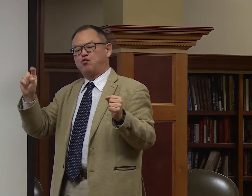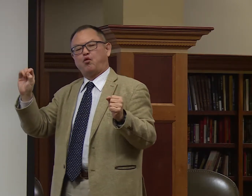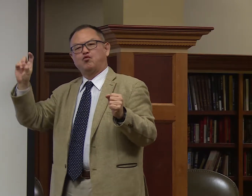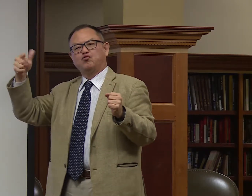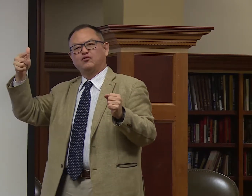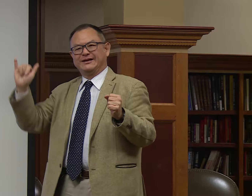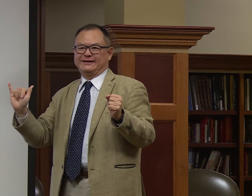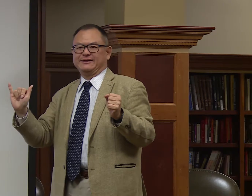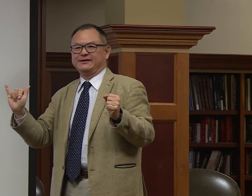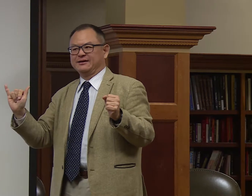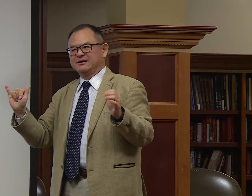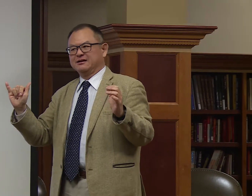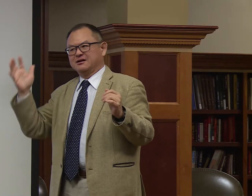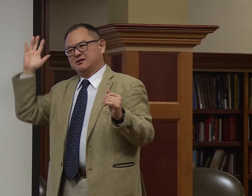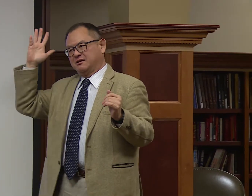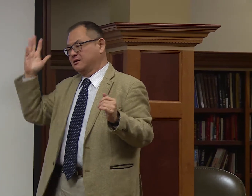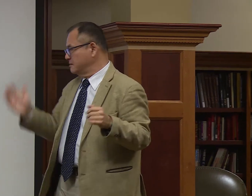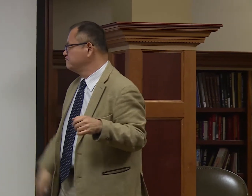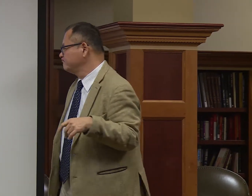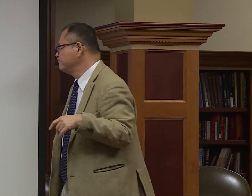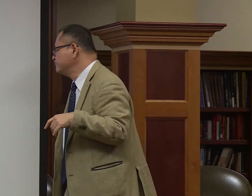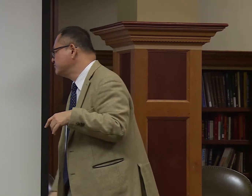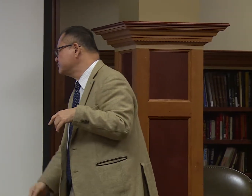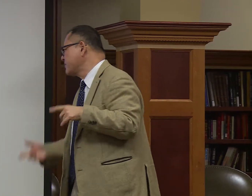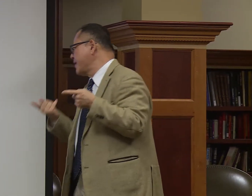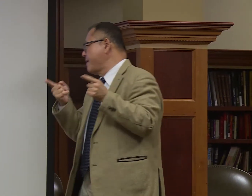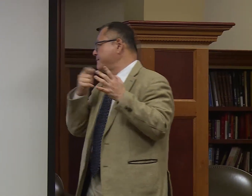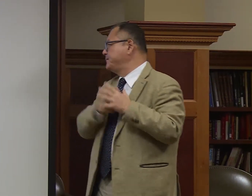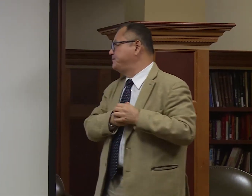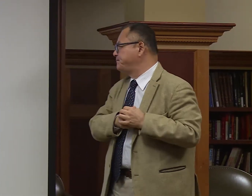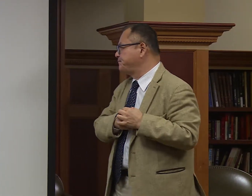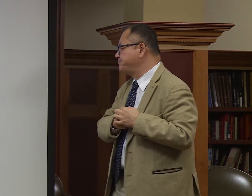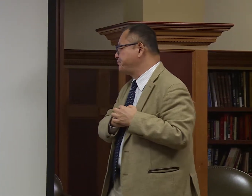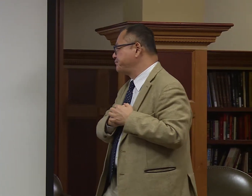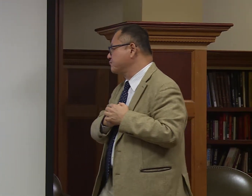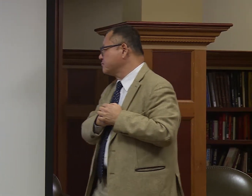for the Linguistics-- Linguistic Typology conference.